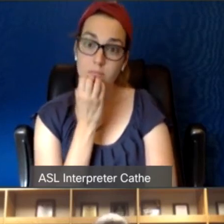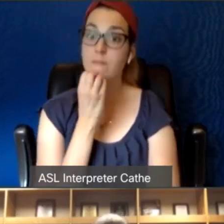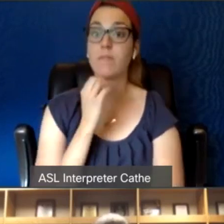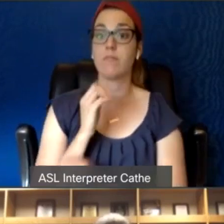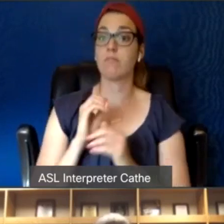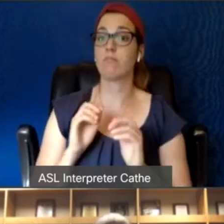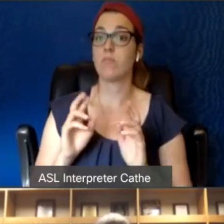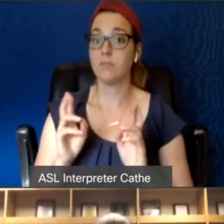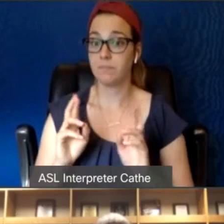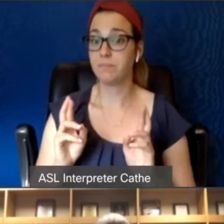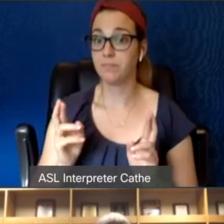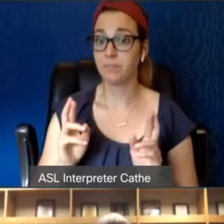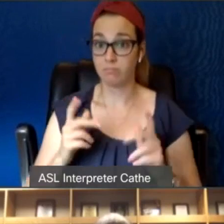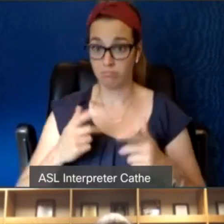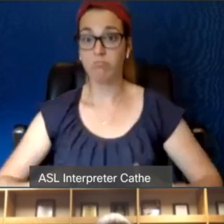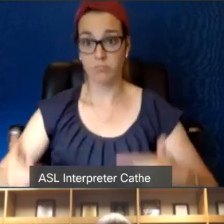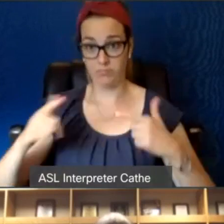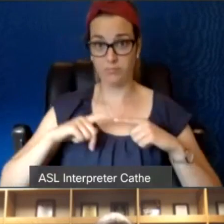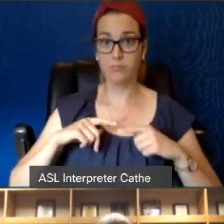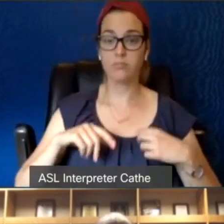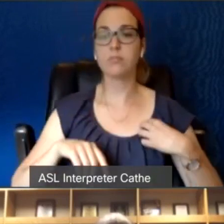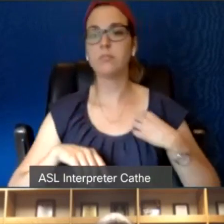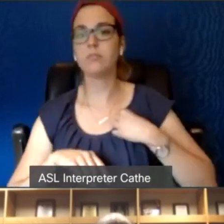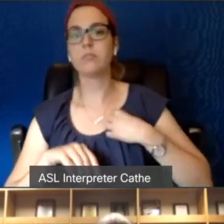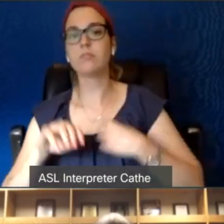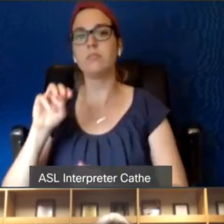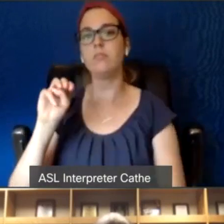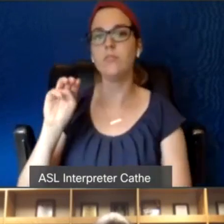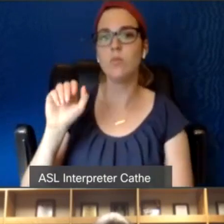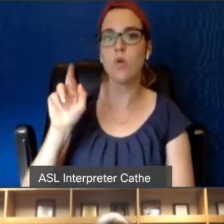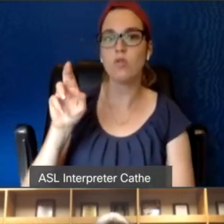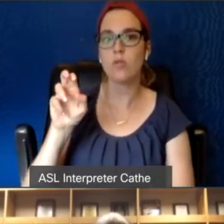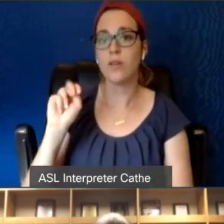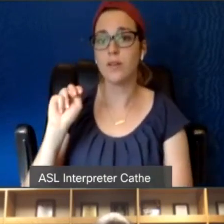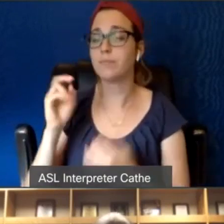Well Sophia, now that we have you in the limelight here, I have some additional questions for you